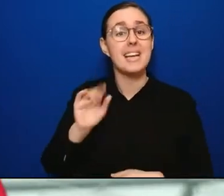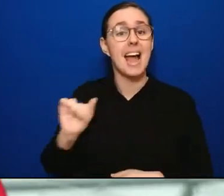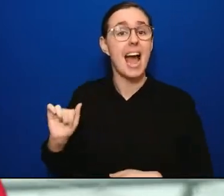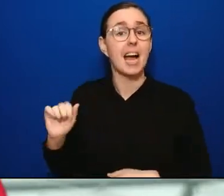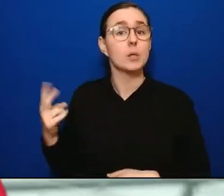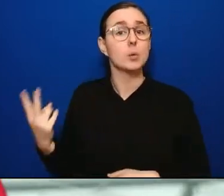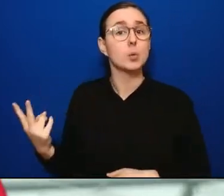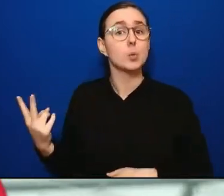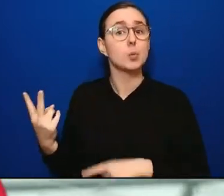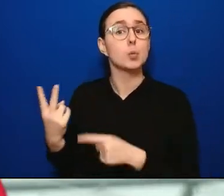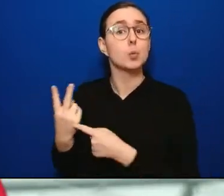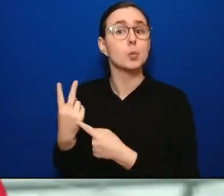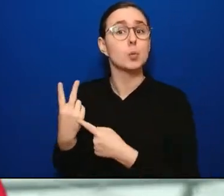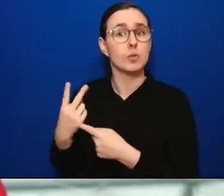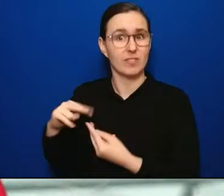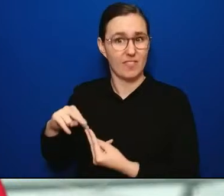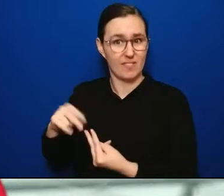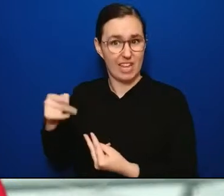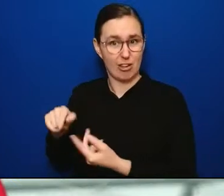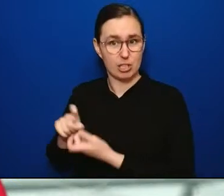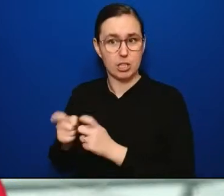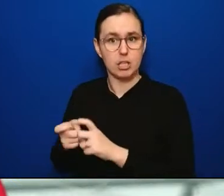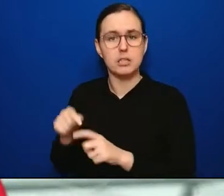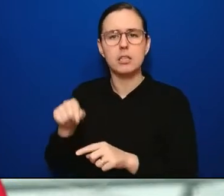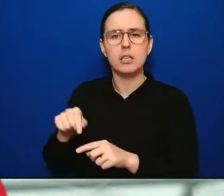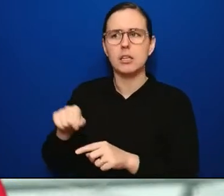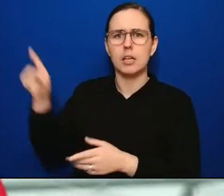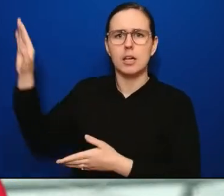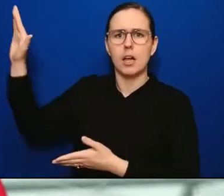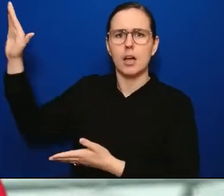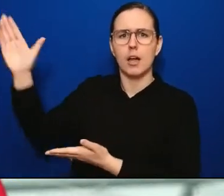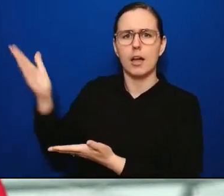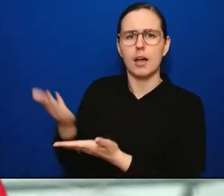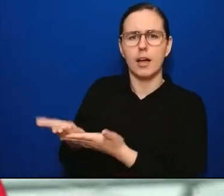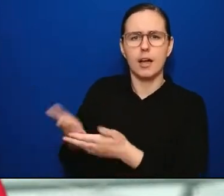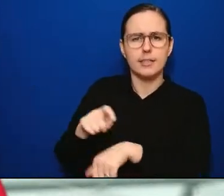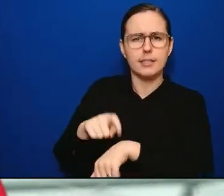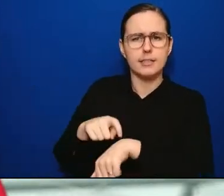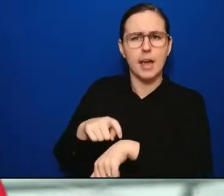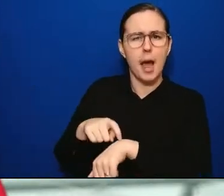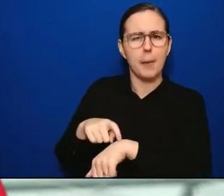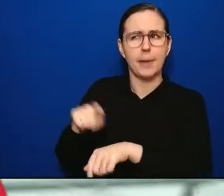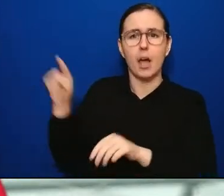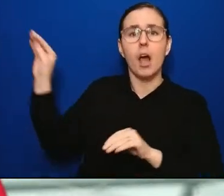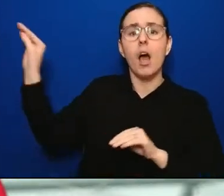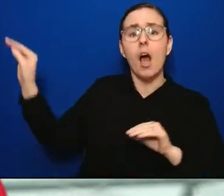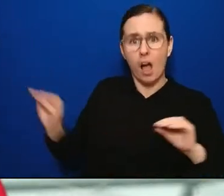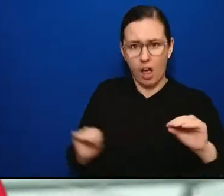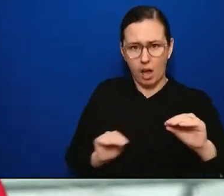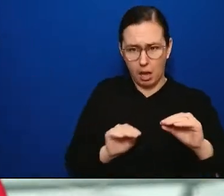was introduced, so we're not seeing it rapidly takeover. I